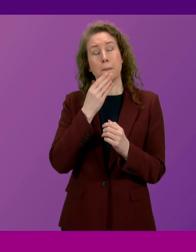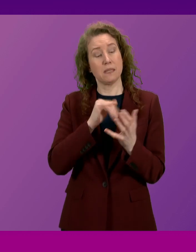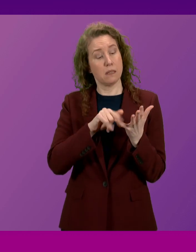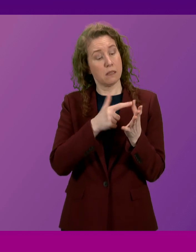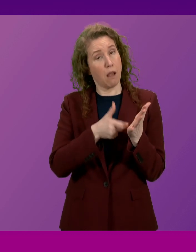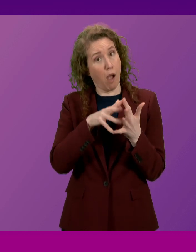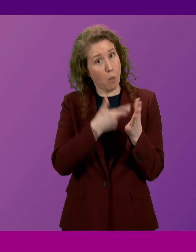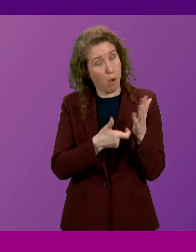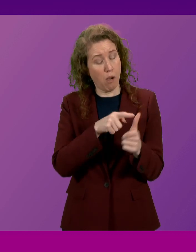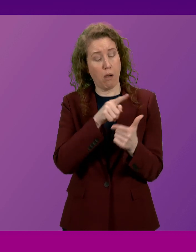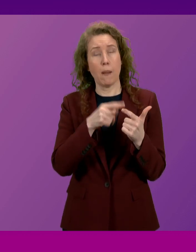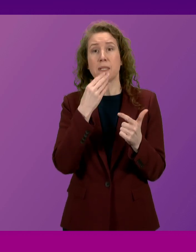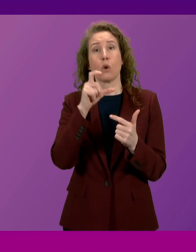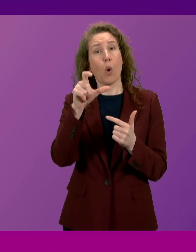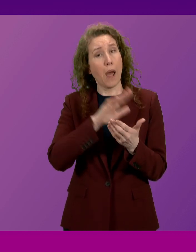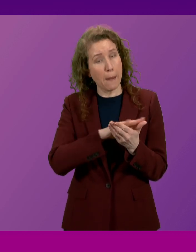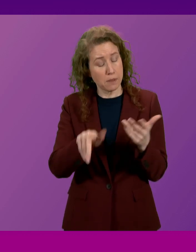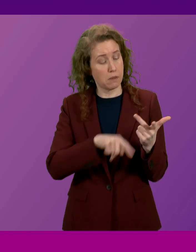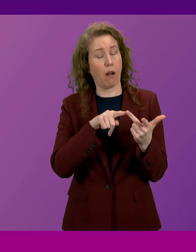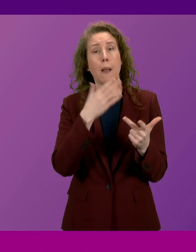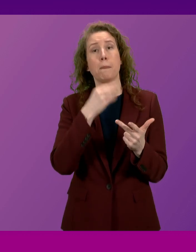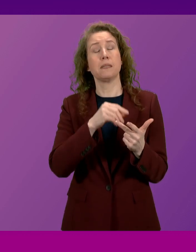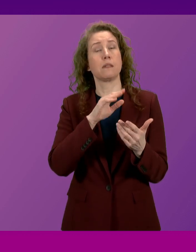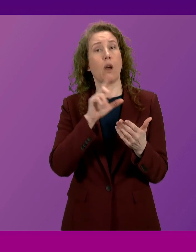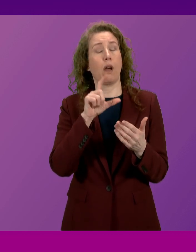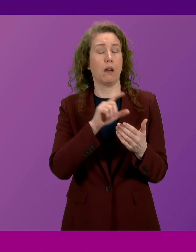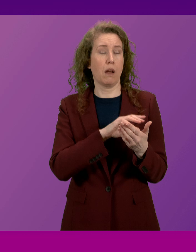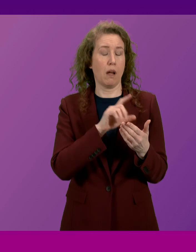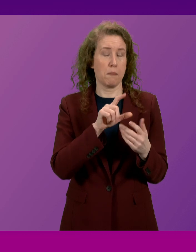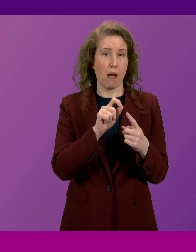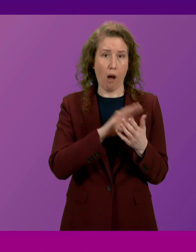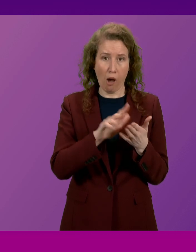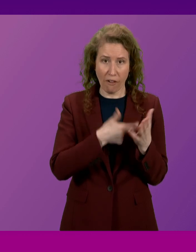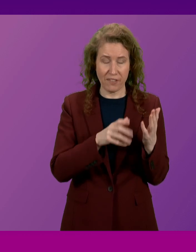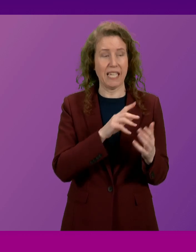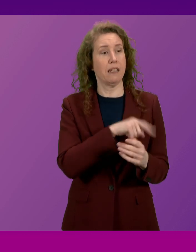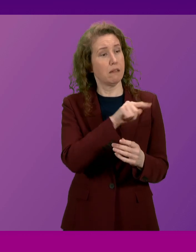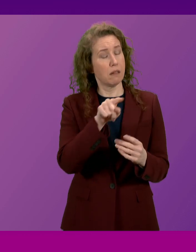Mr Cole-Hamilton, Mr Harvie and Ms Slater to the service of Scotland’s first female First Minister